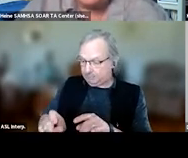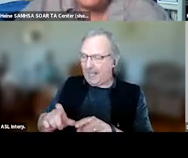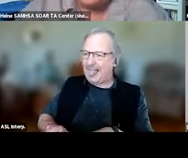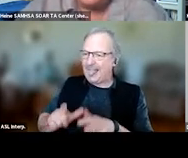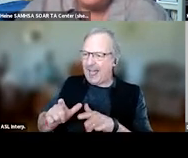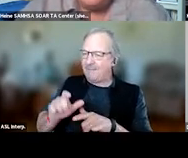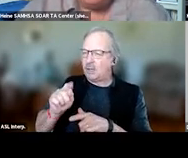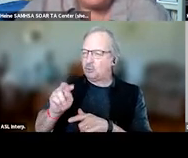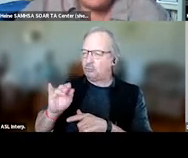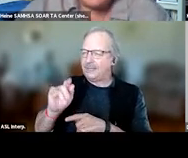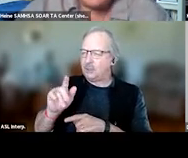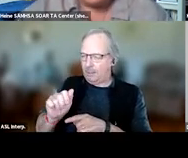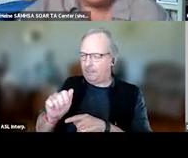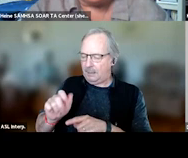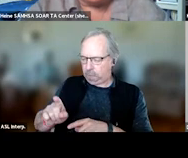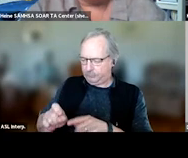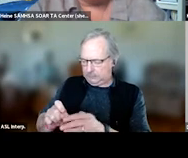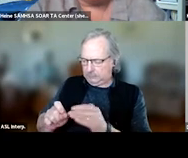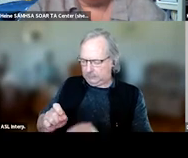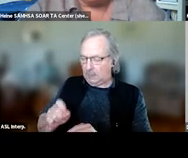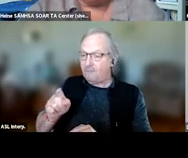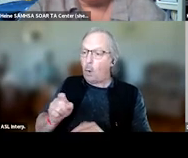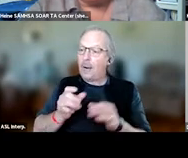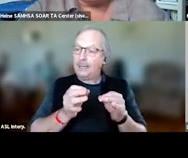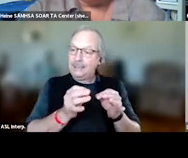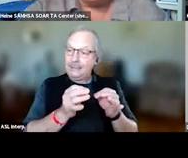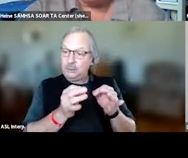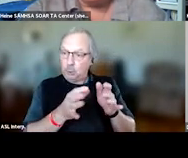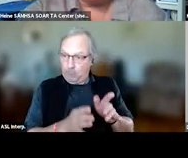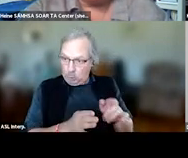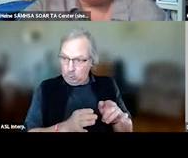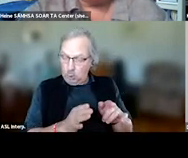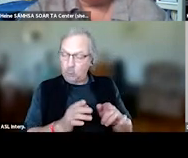and select show subtitle, for ASL interpretation, you can pin the interpreter video by selecting